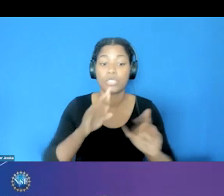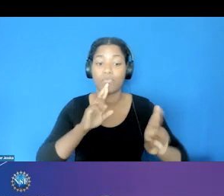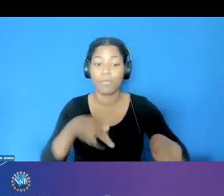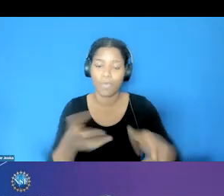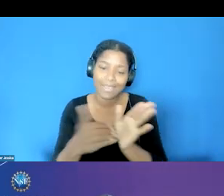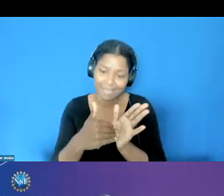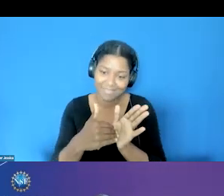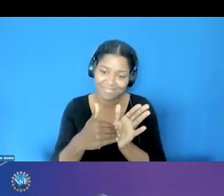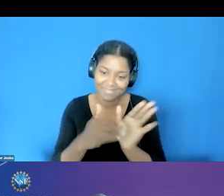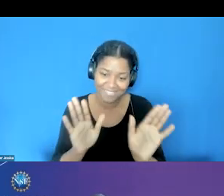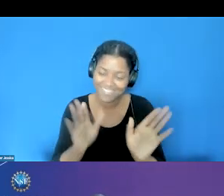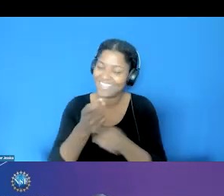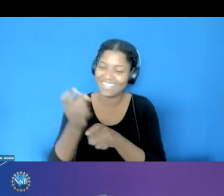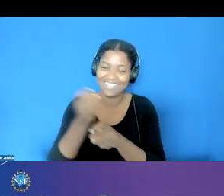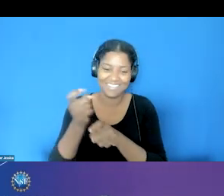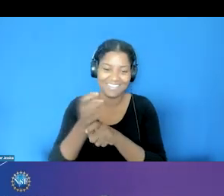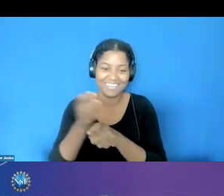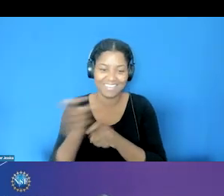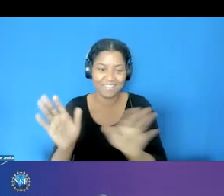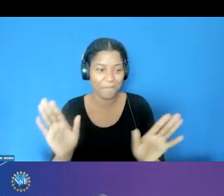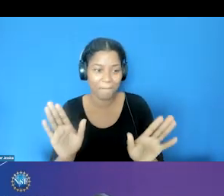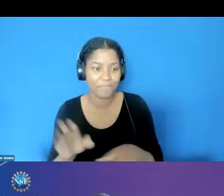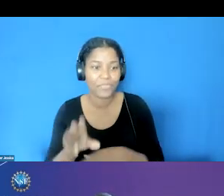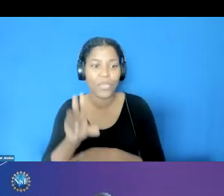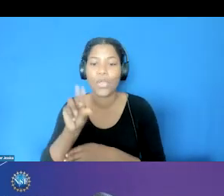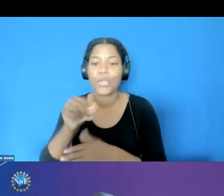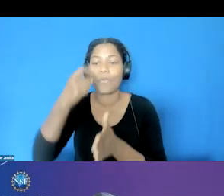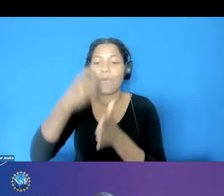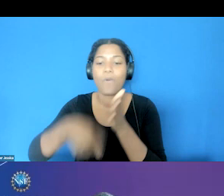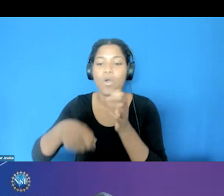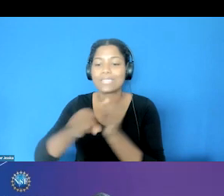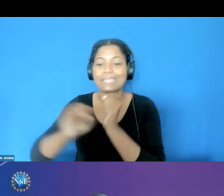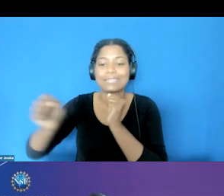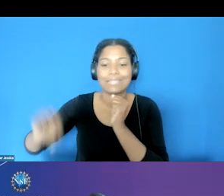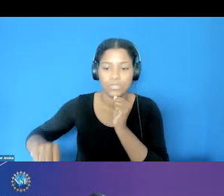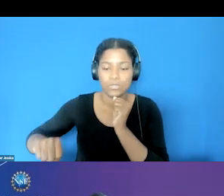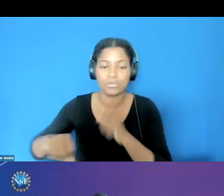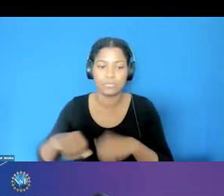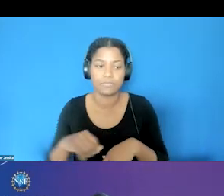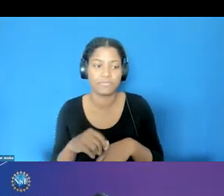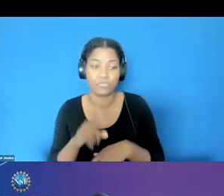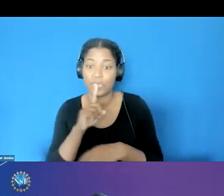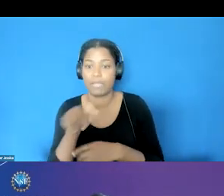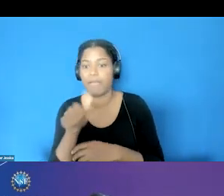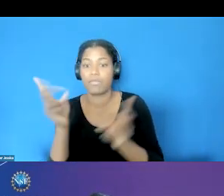No, just kidding. We're going to talk about no-cost extensions, another topic that is near and dear to my heart.